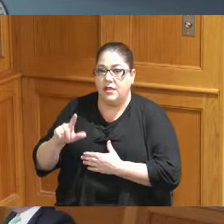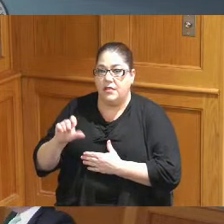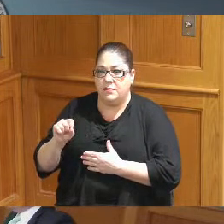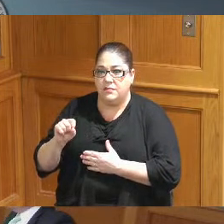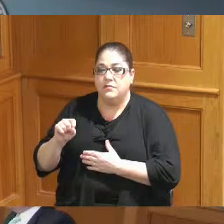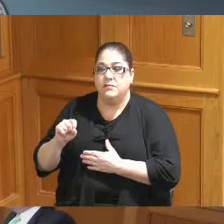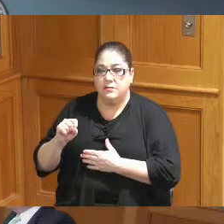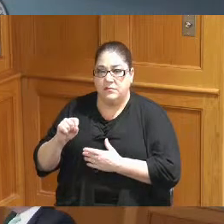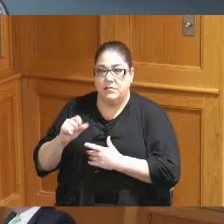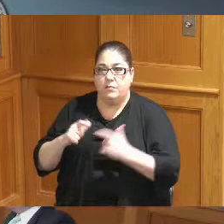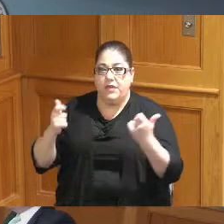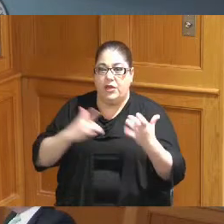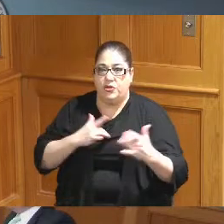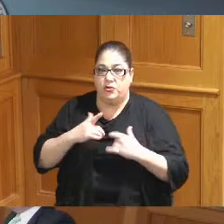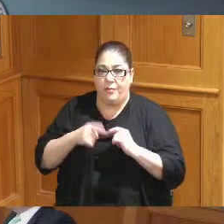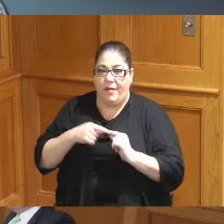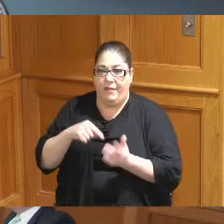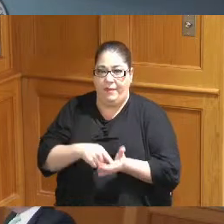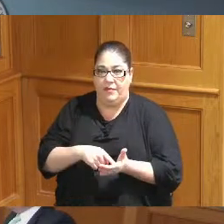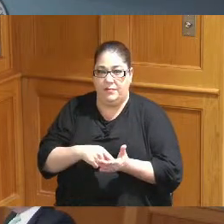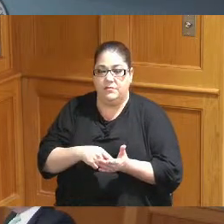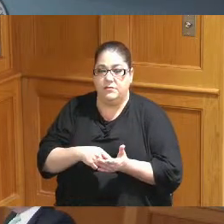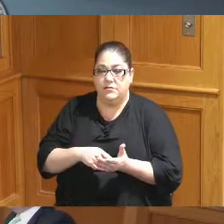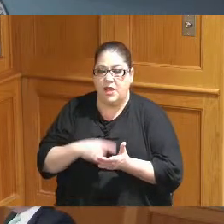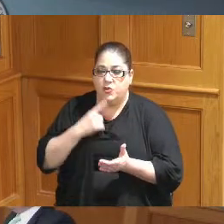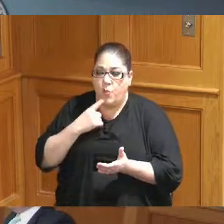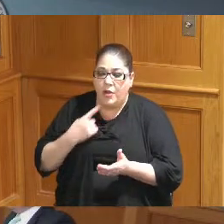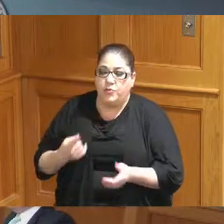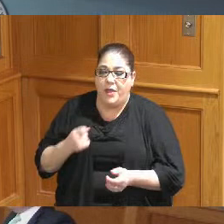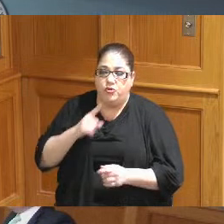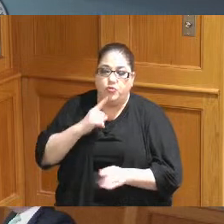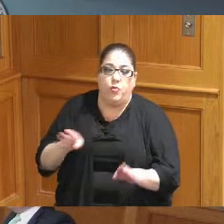was a lot of concern about this I just want to button it up that's all so we'll figure it out